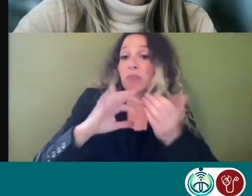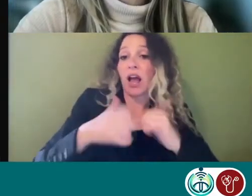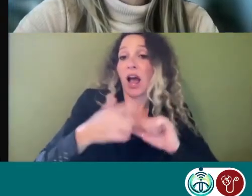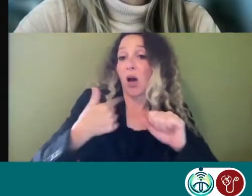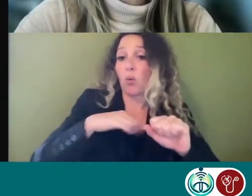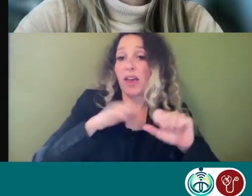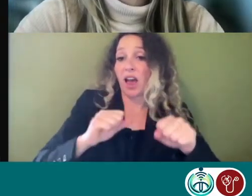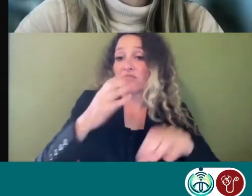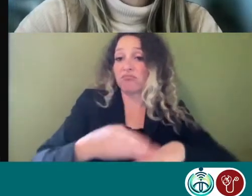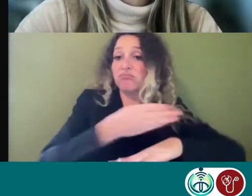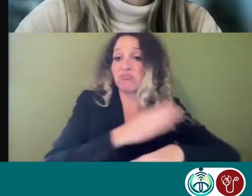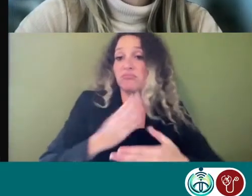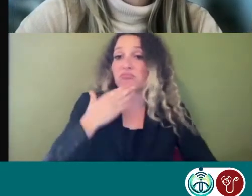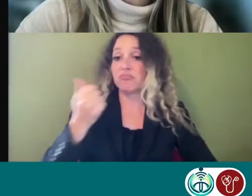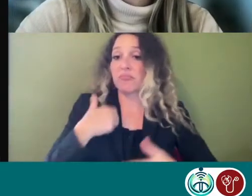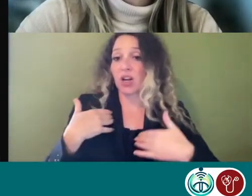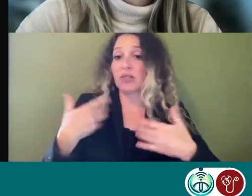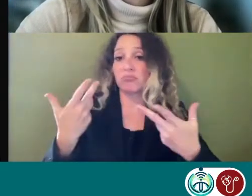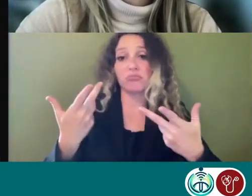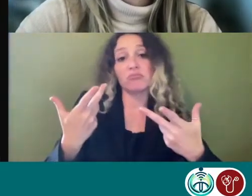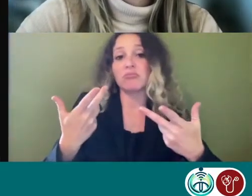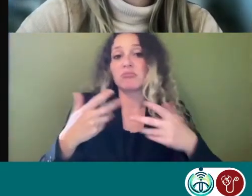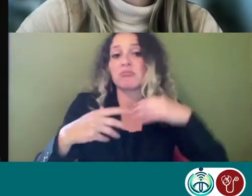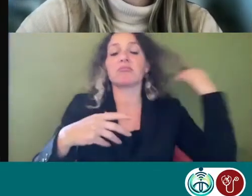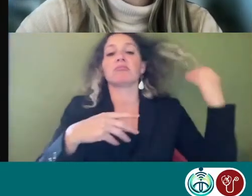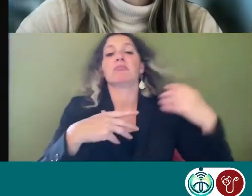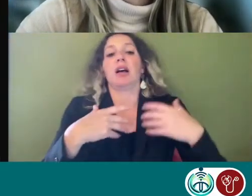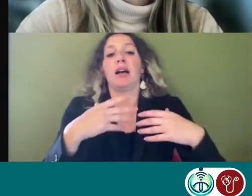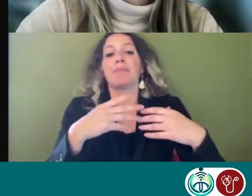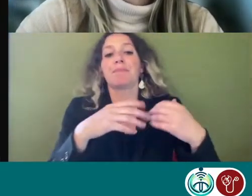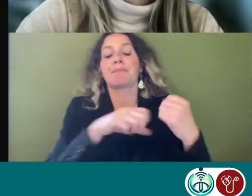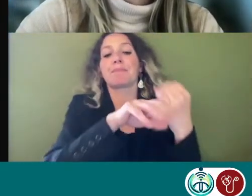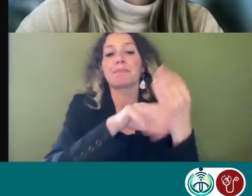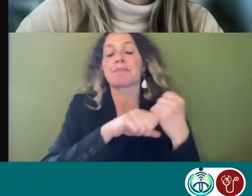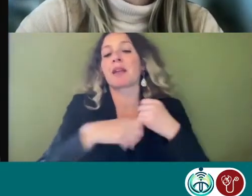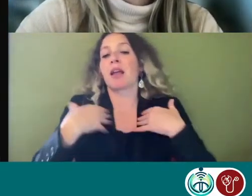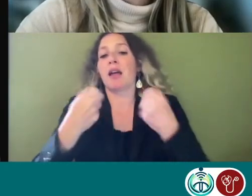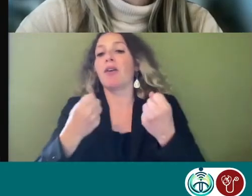our health care modalities, including telehealth. So as is with so many things, with COVID in